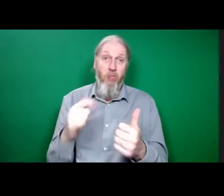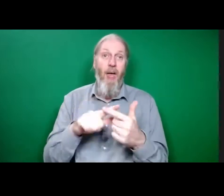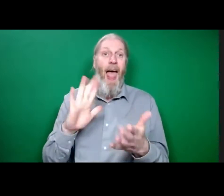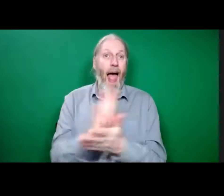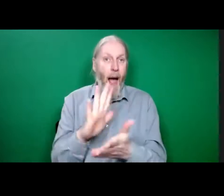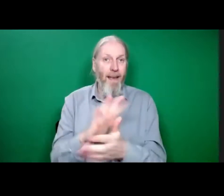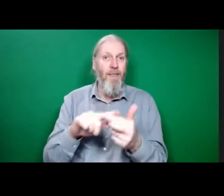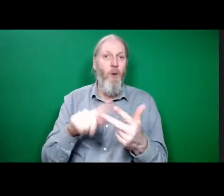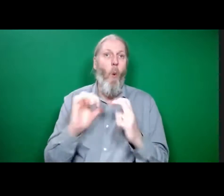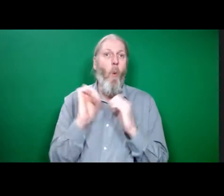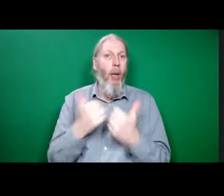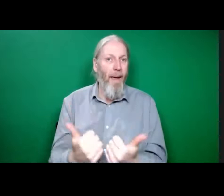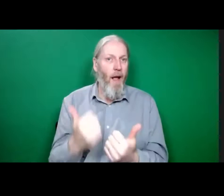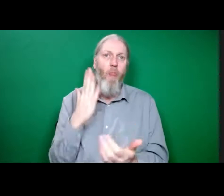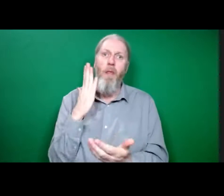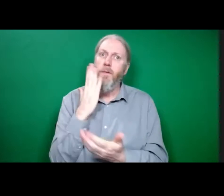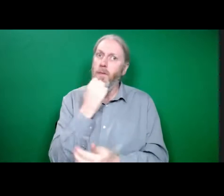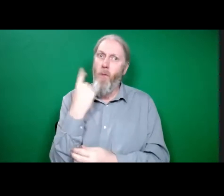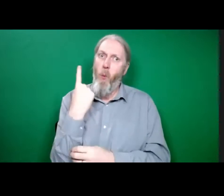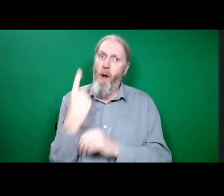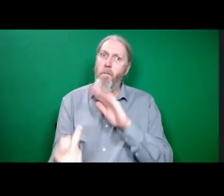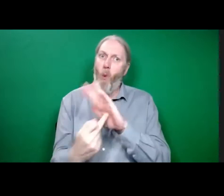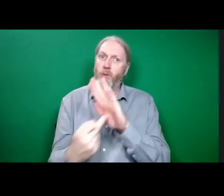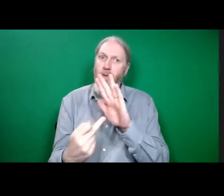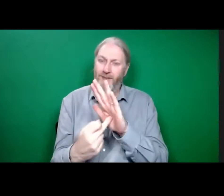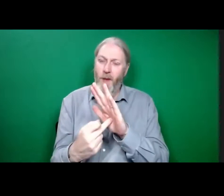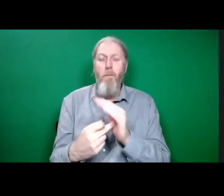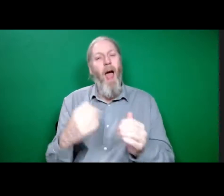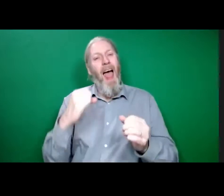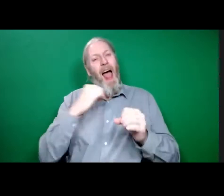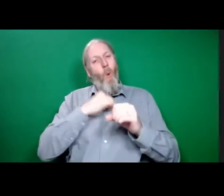to us in sets out different ways of working and what is